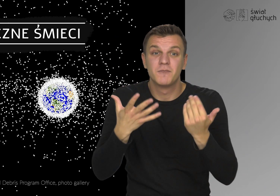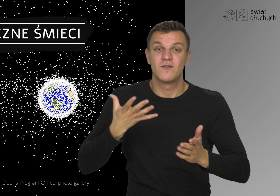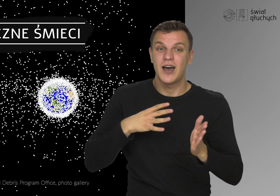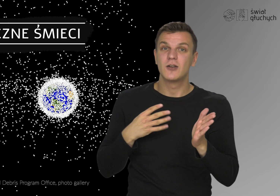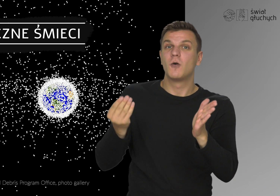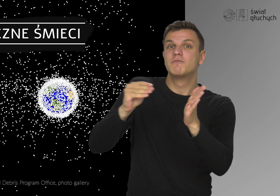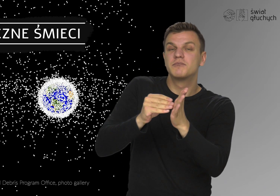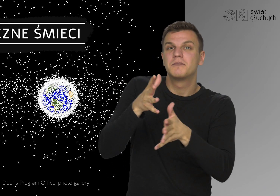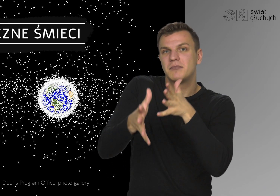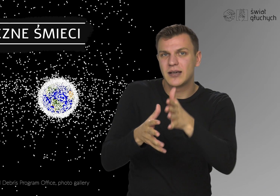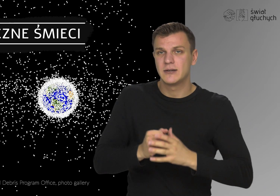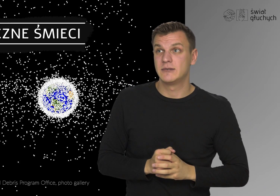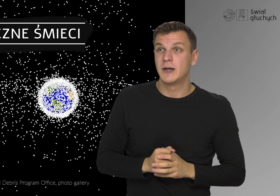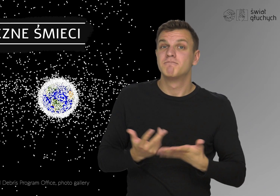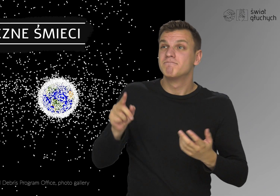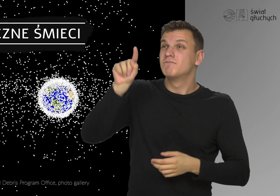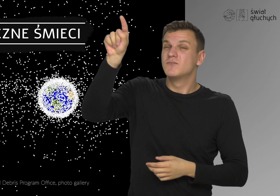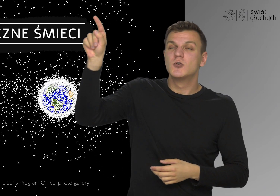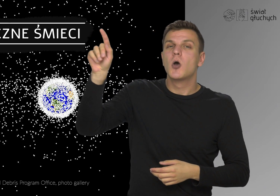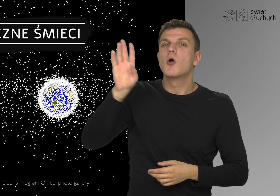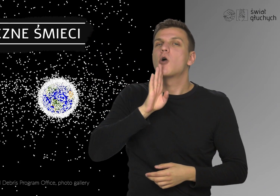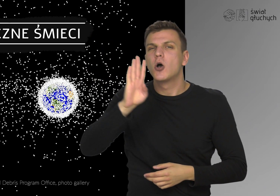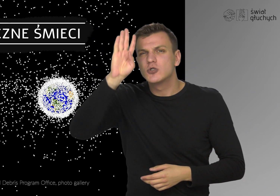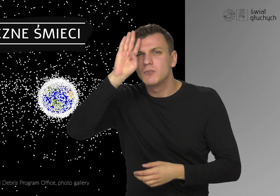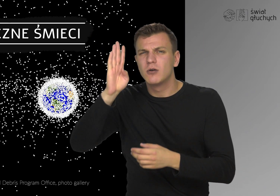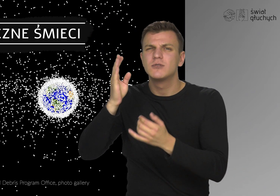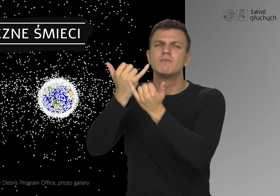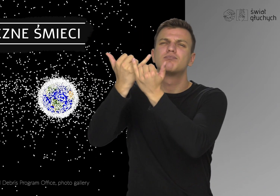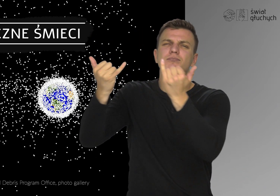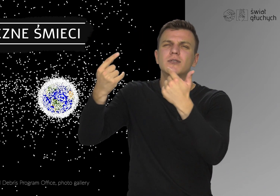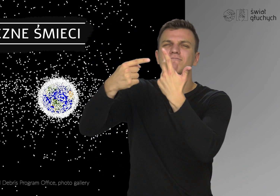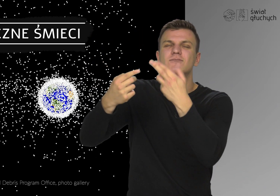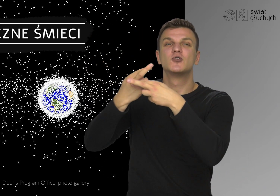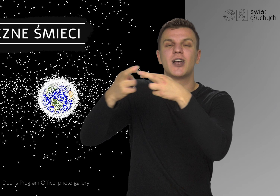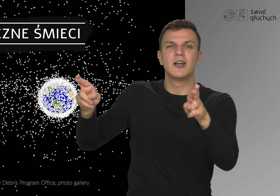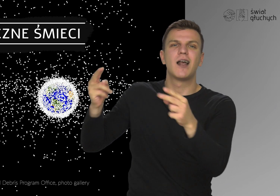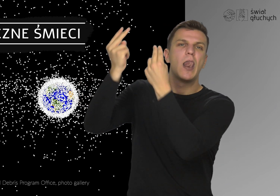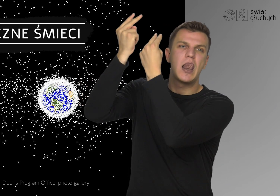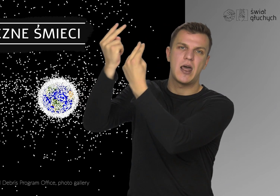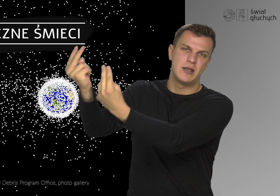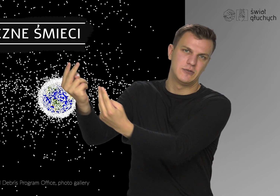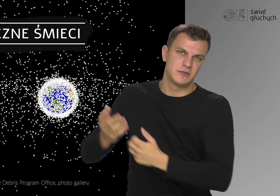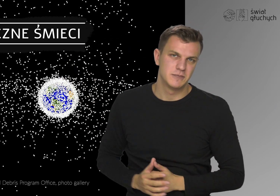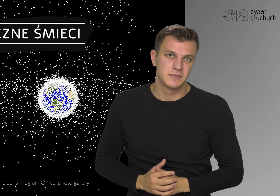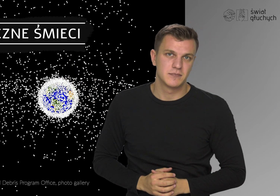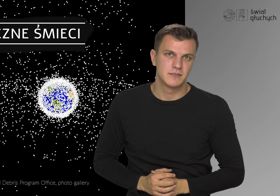It’s worth adding an explanation: THERE SPACE MANY THIS THIS THINGS LAY/LEFT BEHIND.